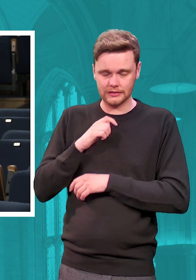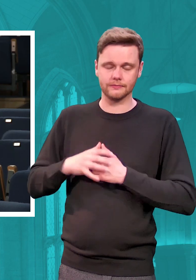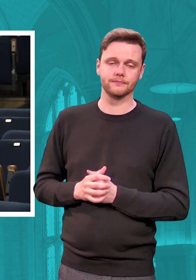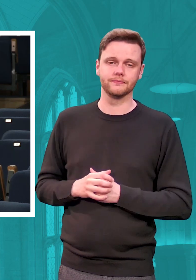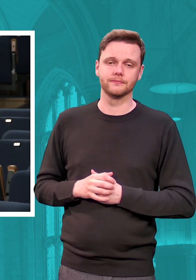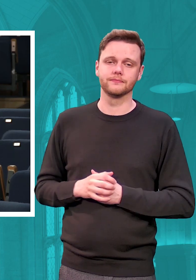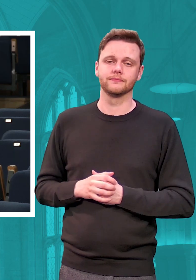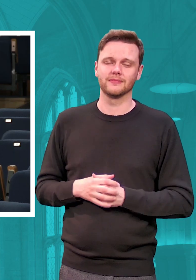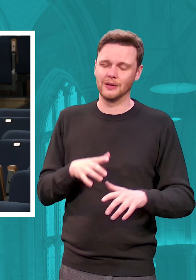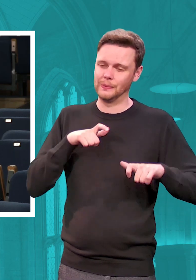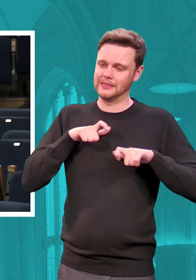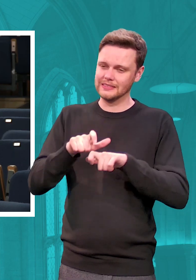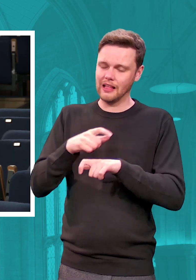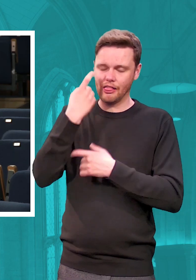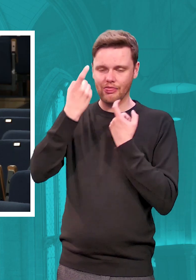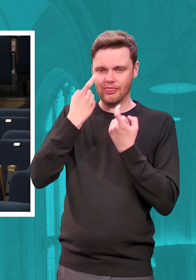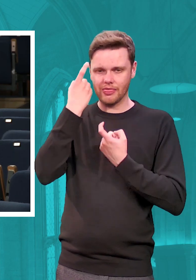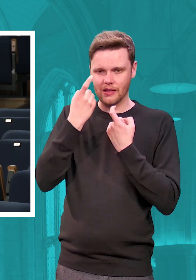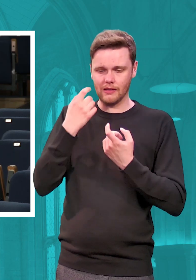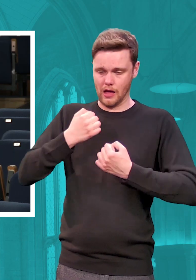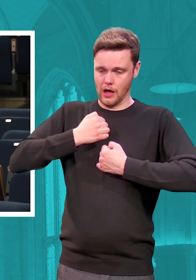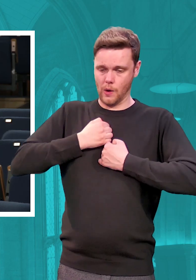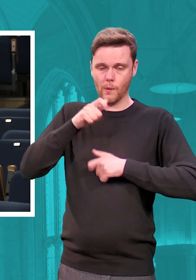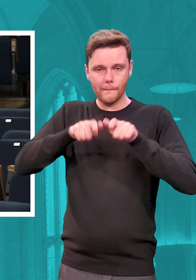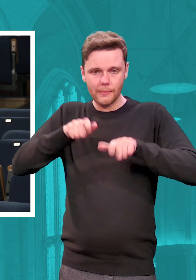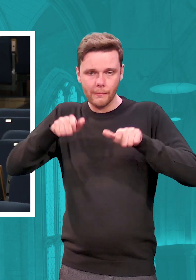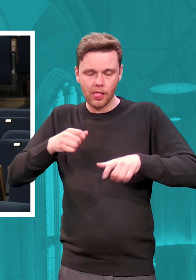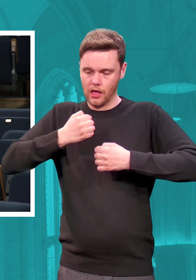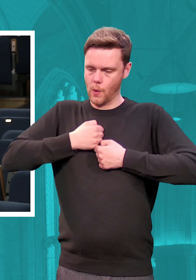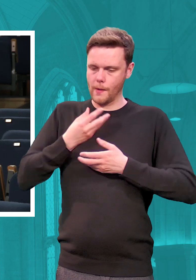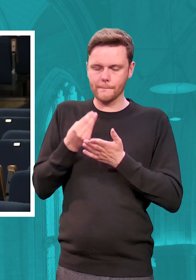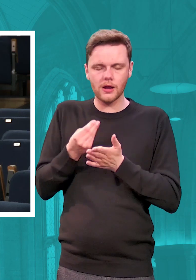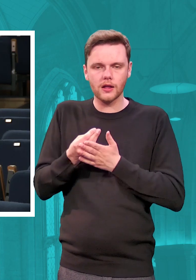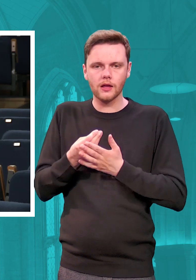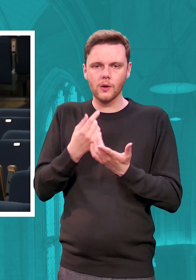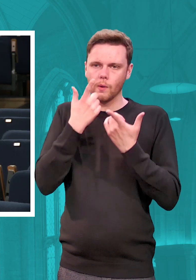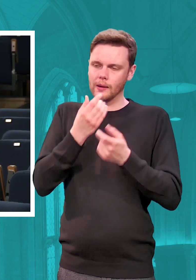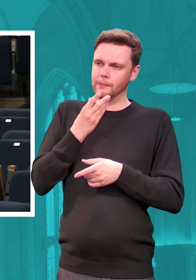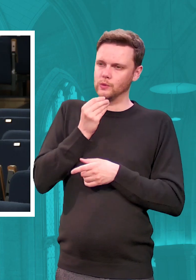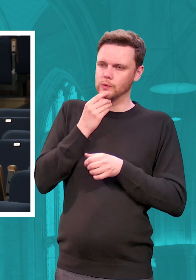We still think that our people and our money can be used more efficiently.